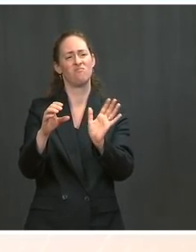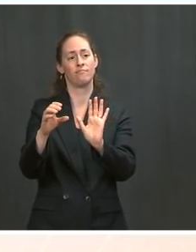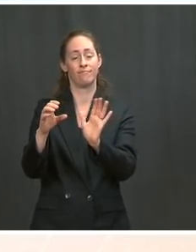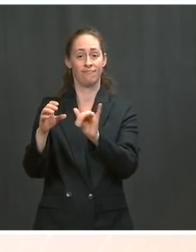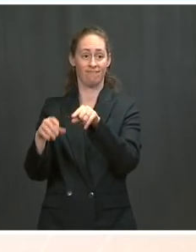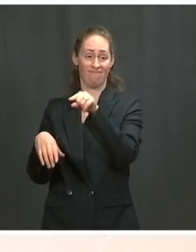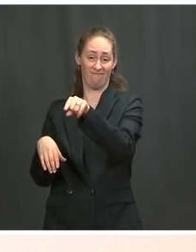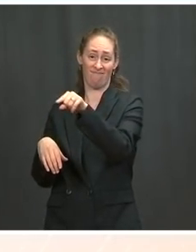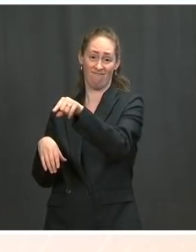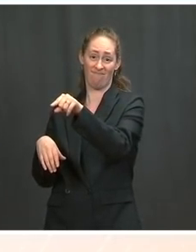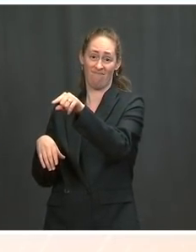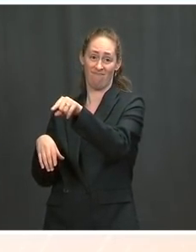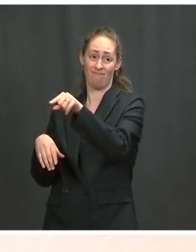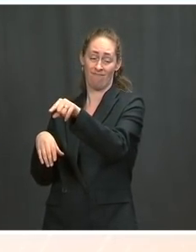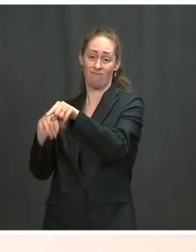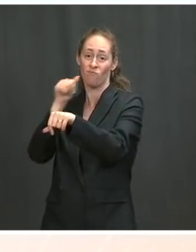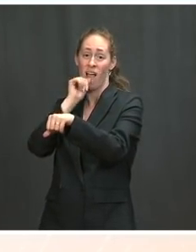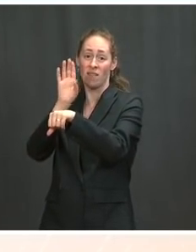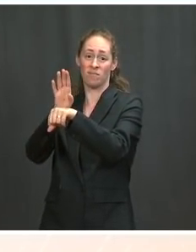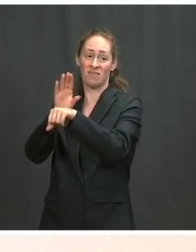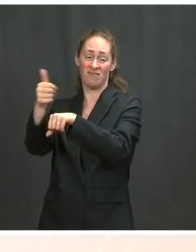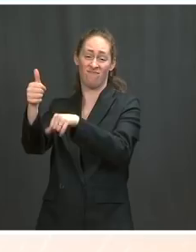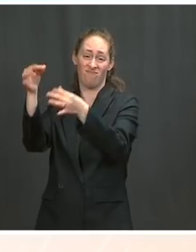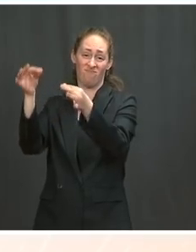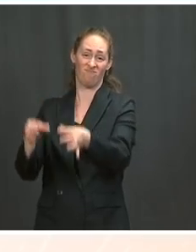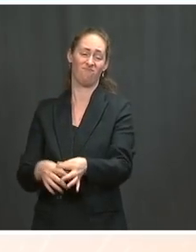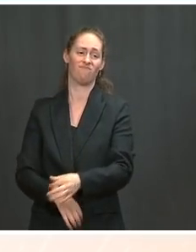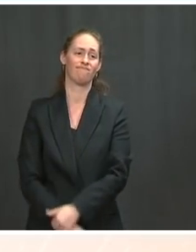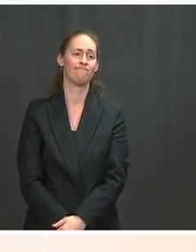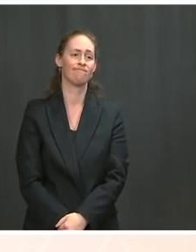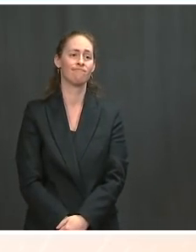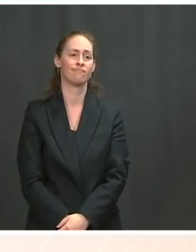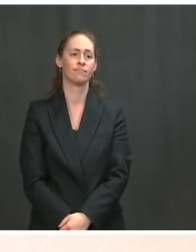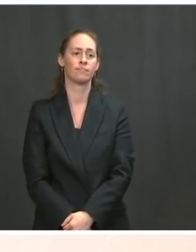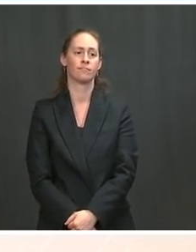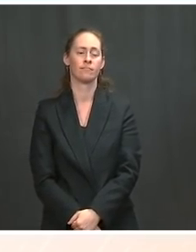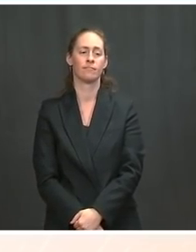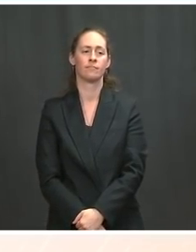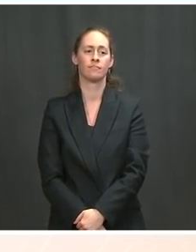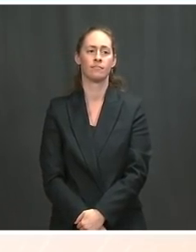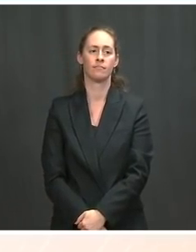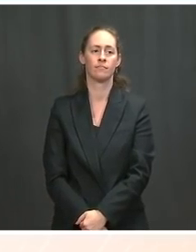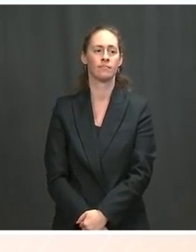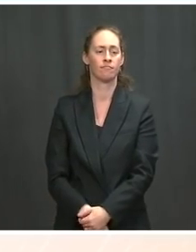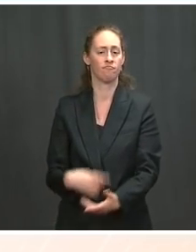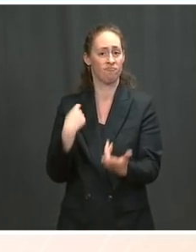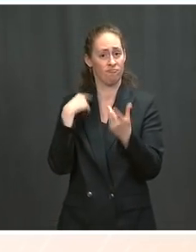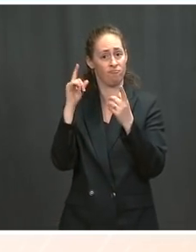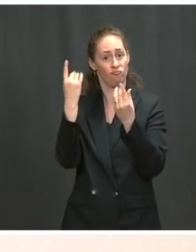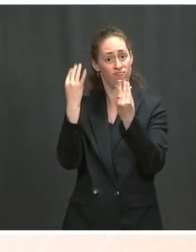So, what I'm here to do is just convey the policies of the United States government, and it doesn't feel particularly constructive